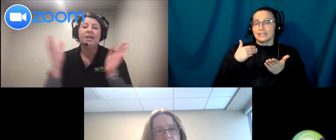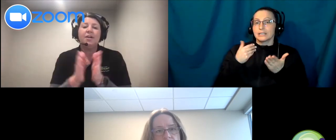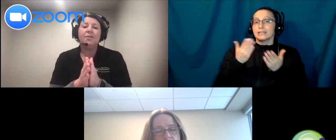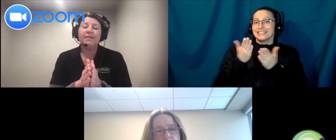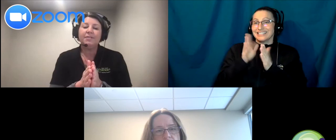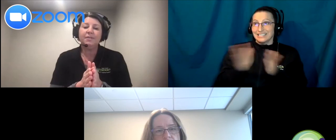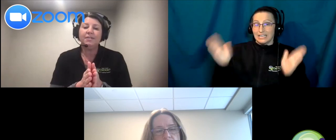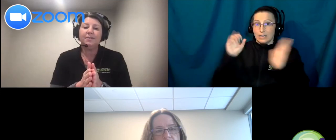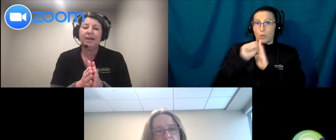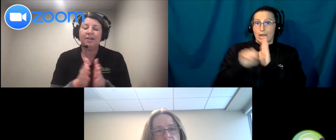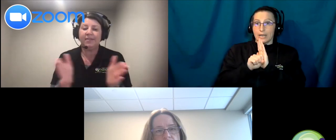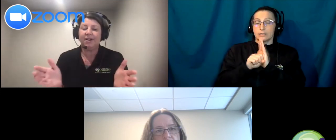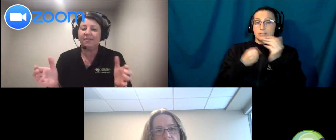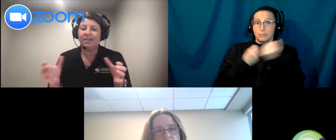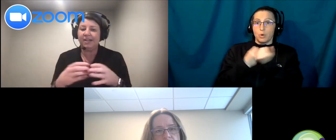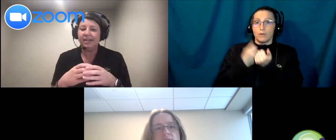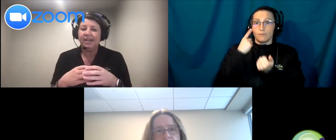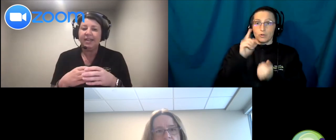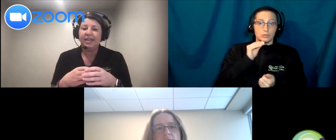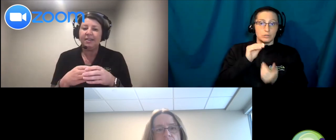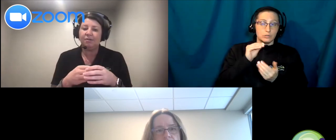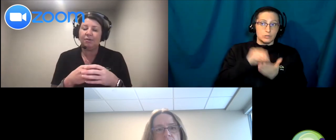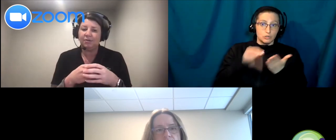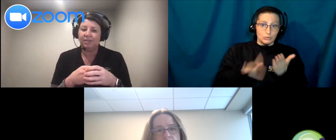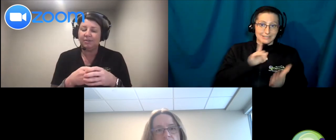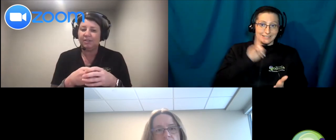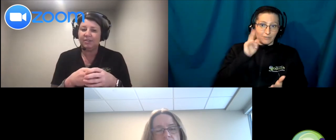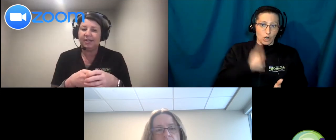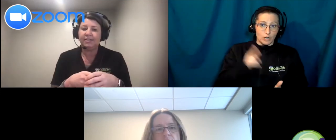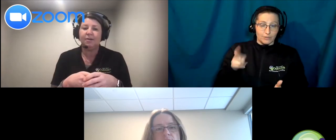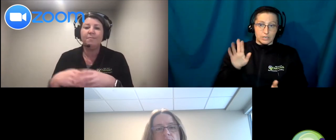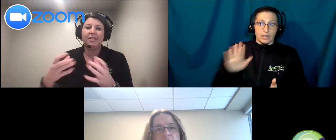who have students who are deaf and hard of hearing in their local dual school districts. So Middleton